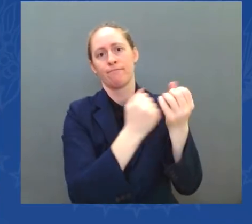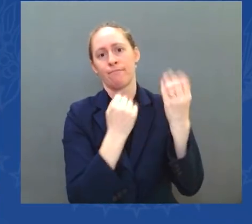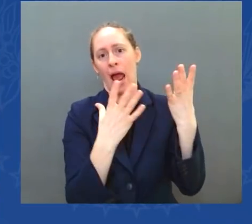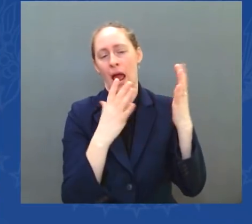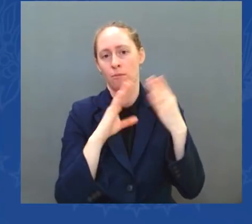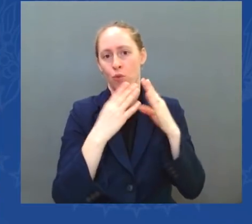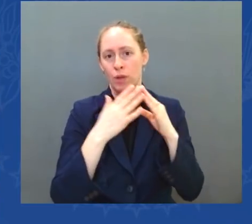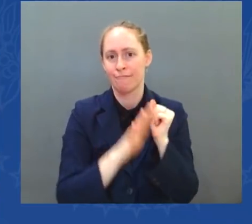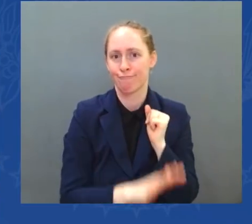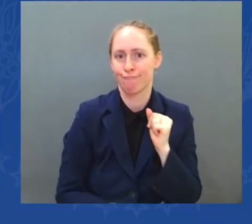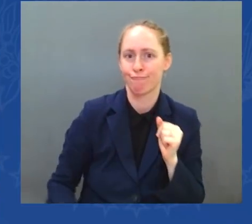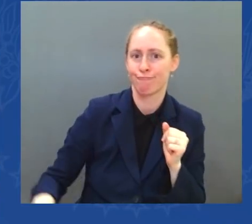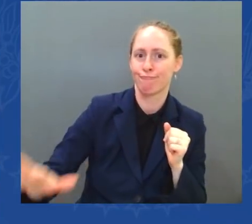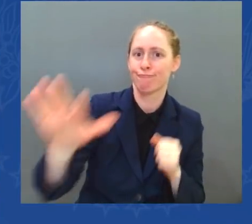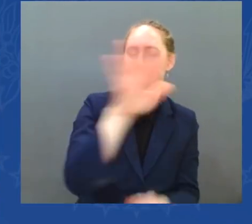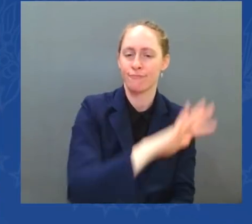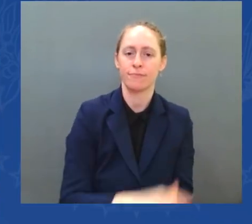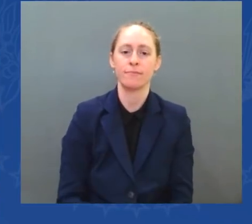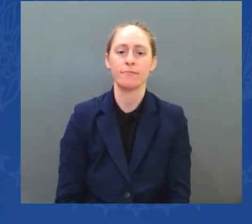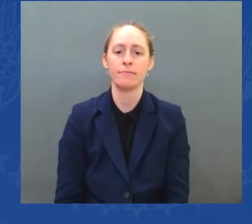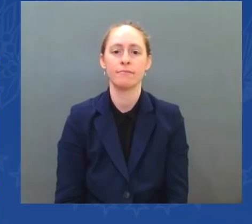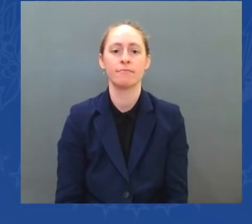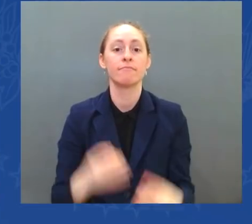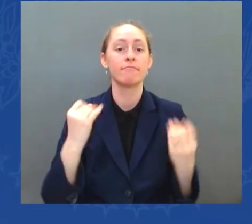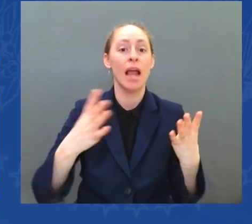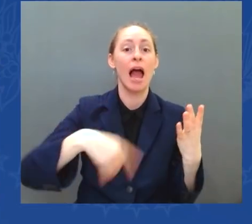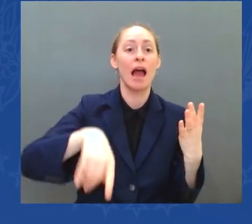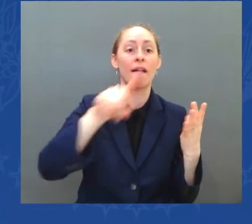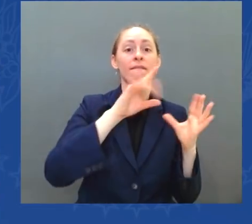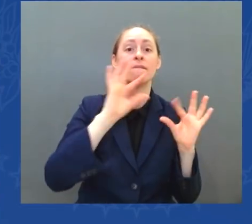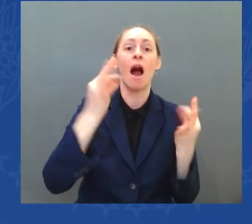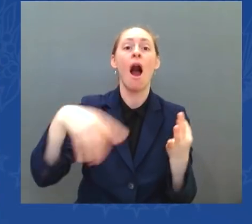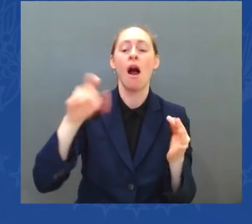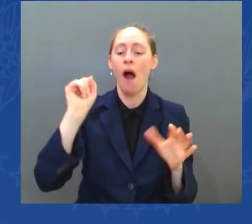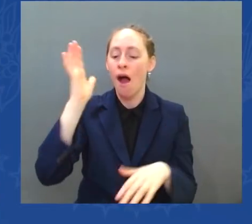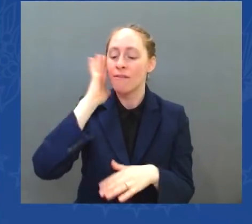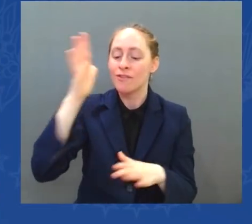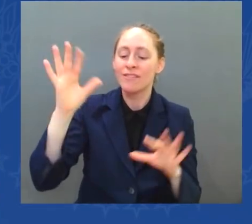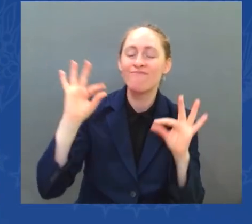My dad would say -- my dad was a very well-read man